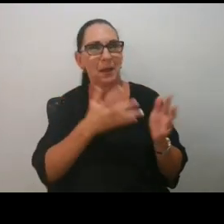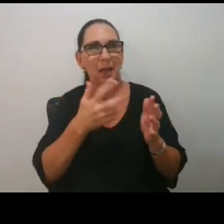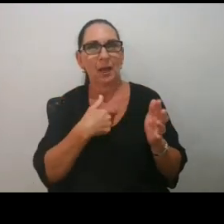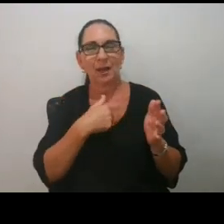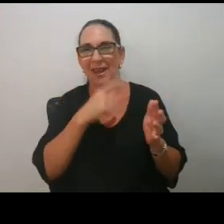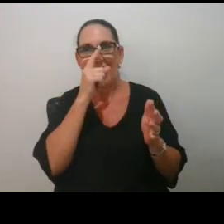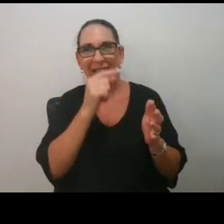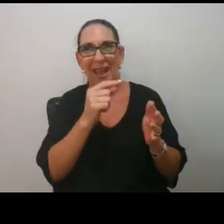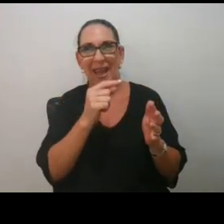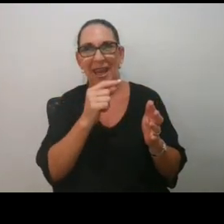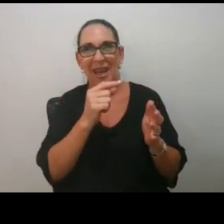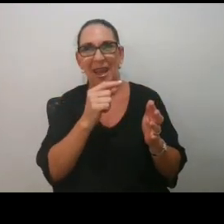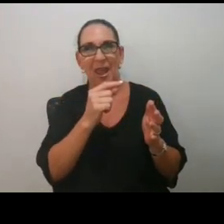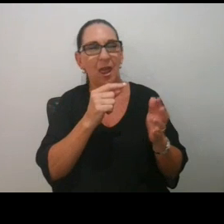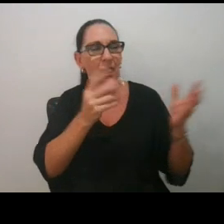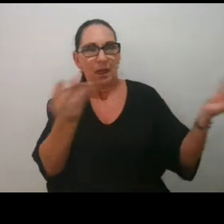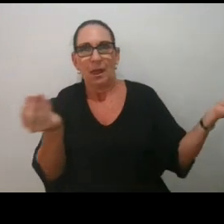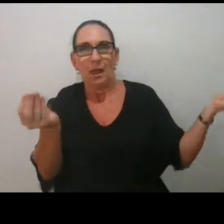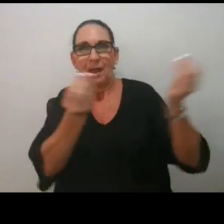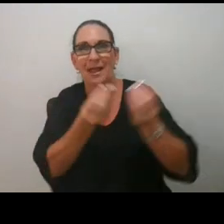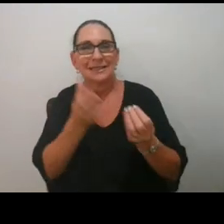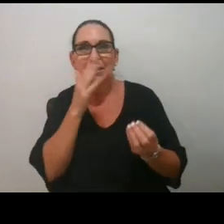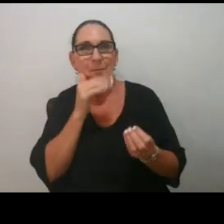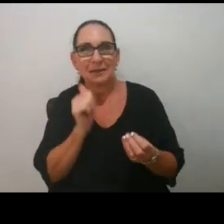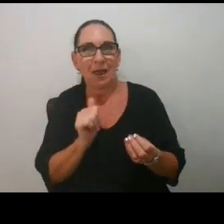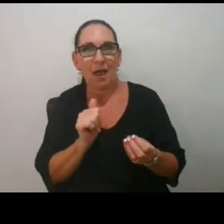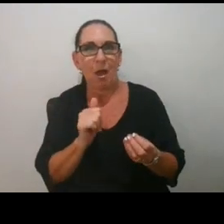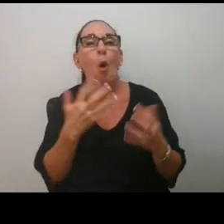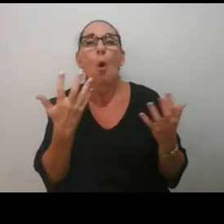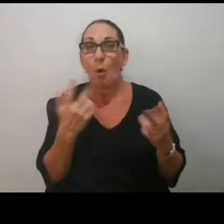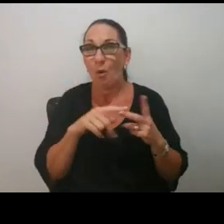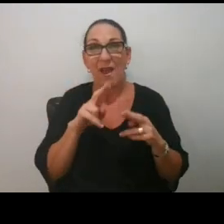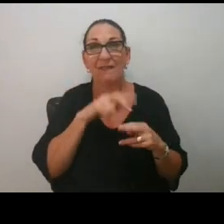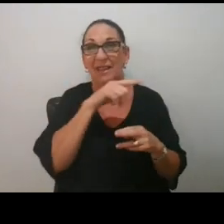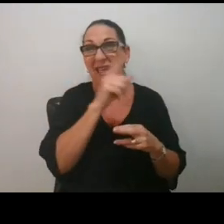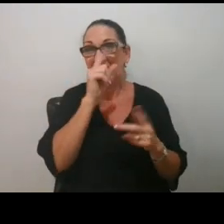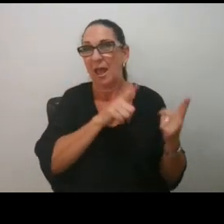things up there's also no limited the number of times a person can attempt the court link program